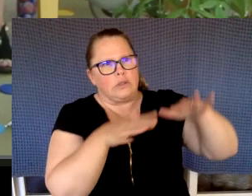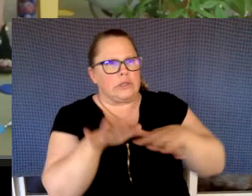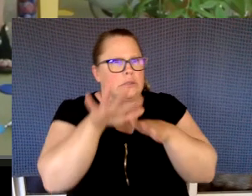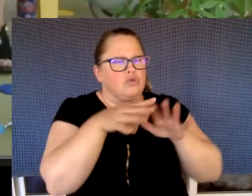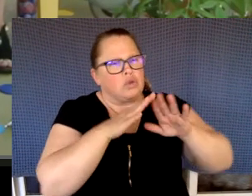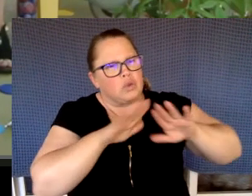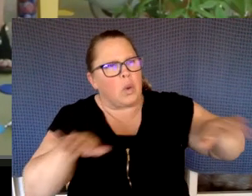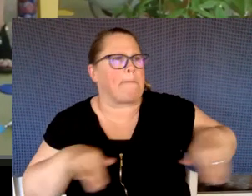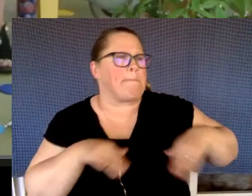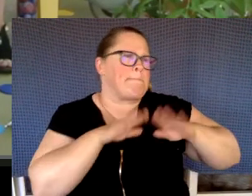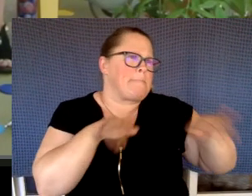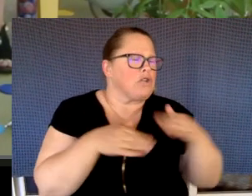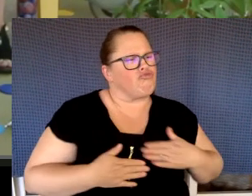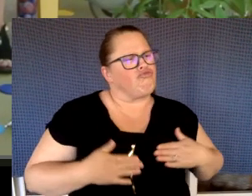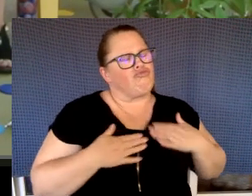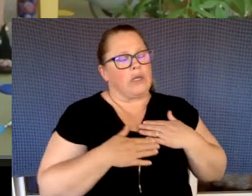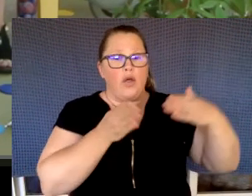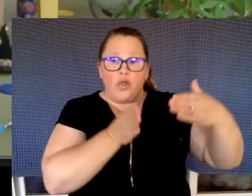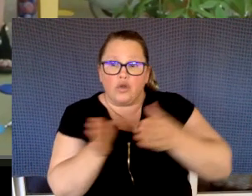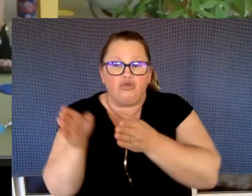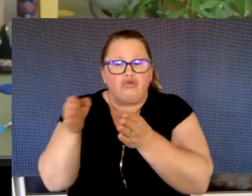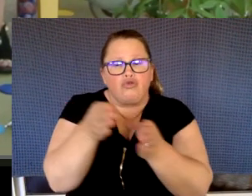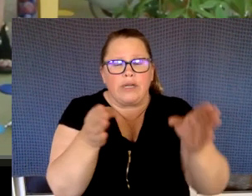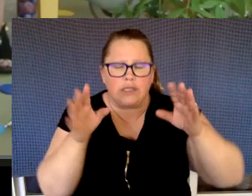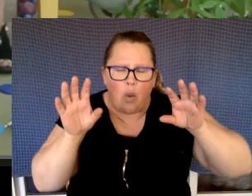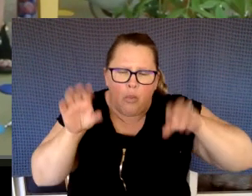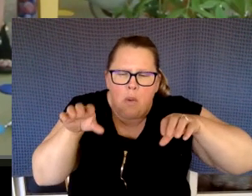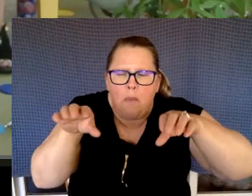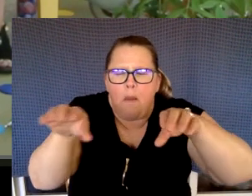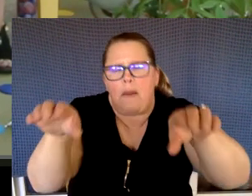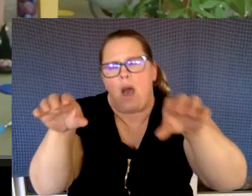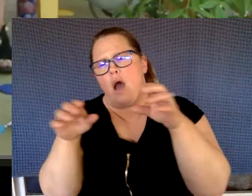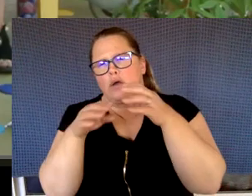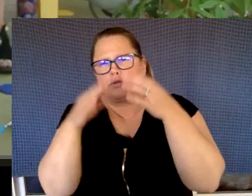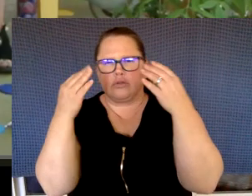Quite the streets were lined with little shops and snow-capped mountains rose in